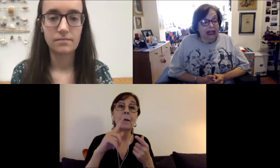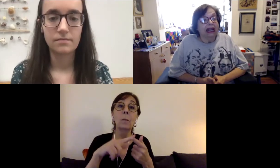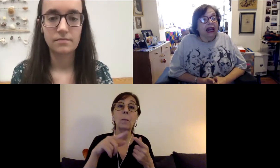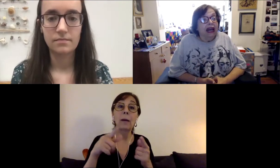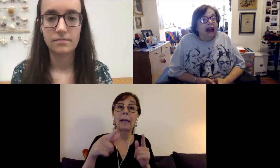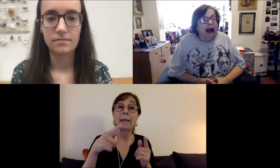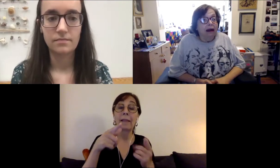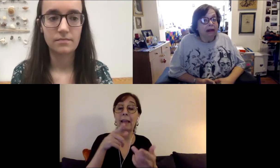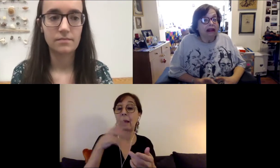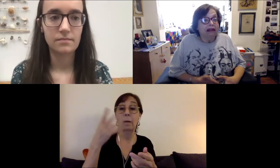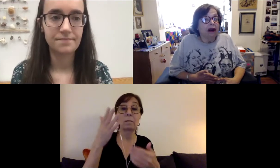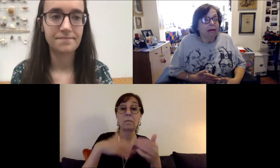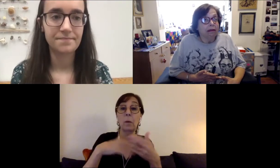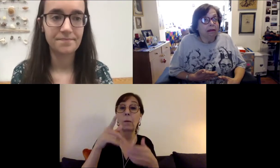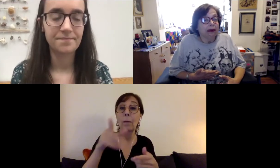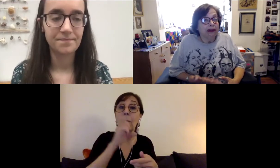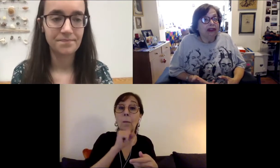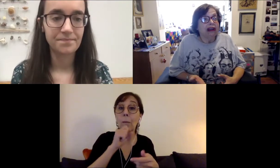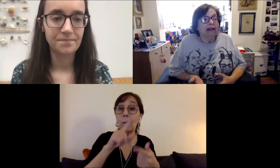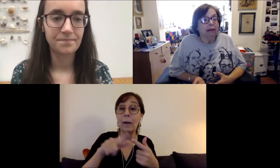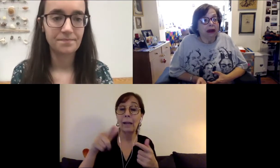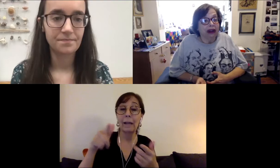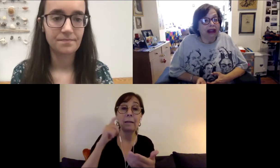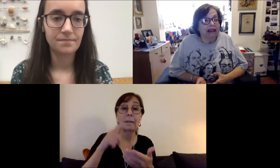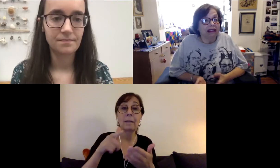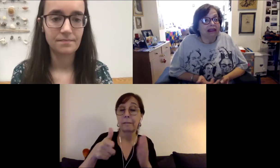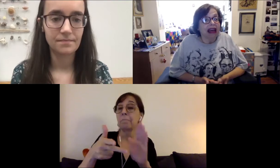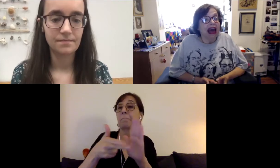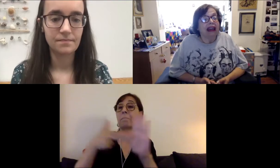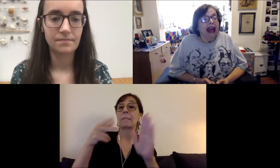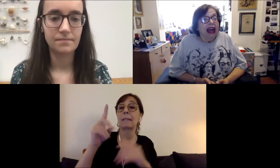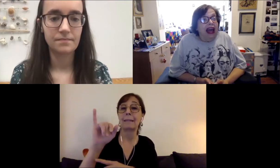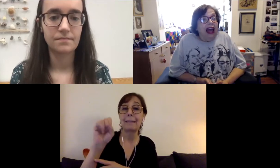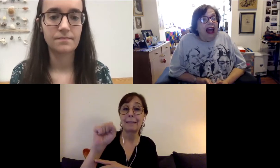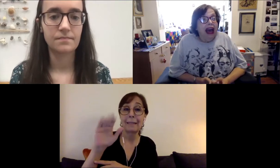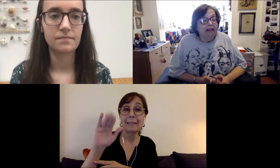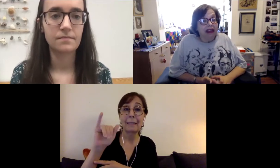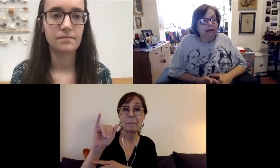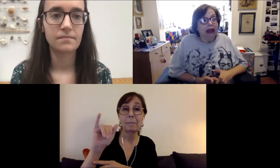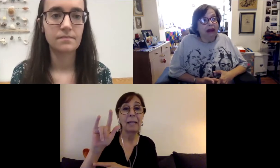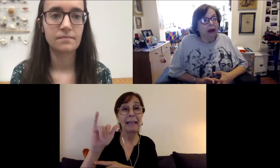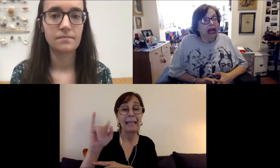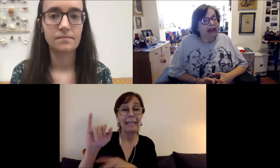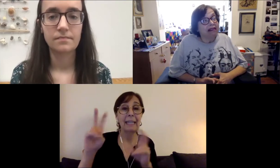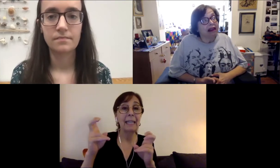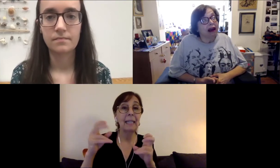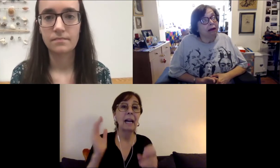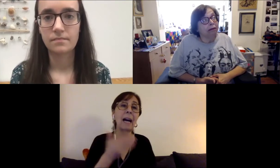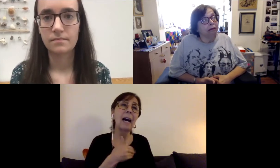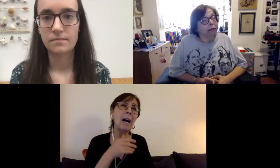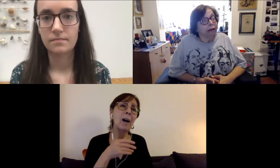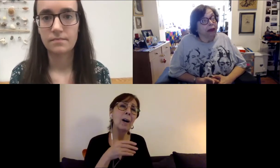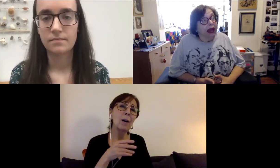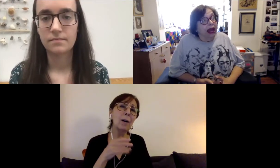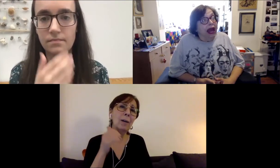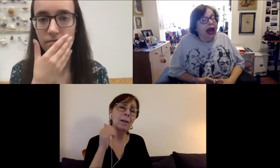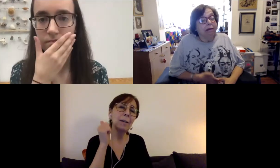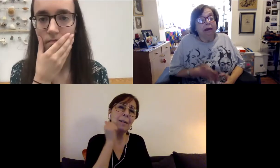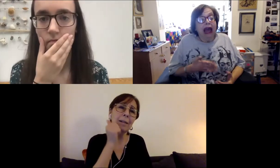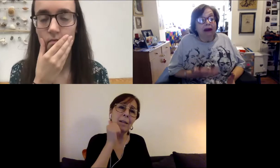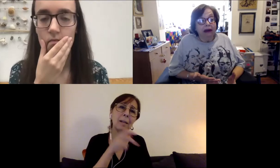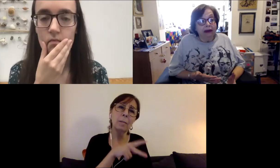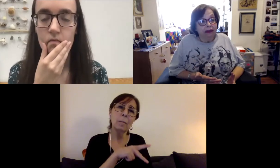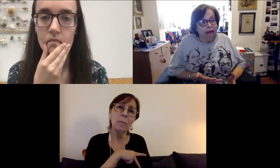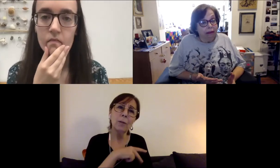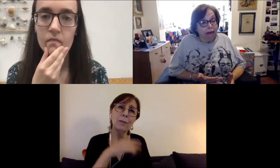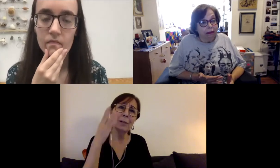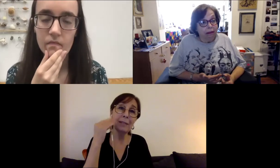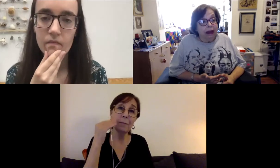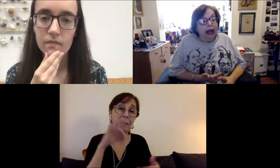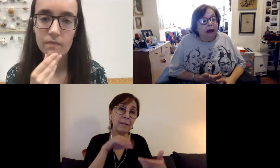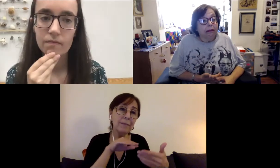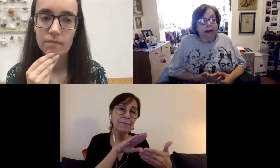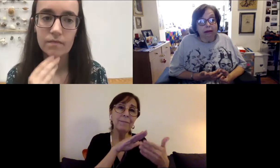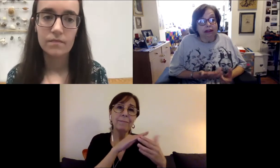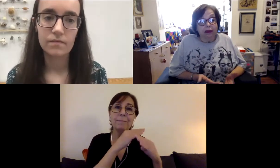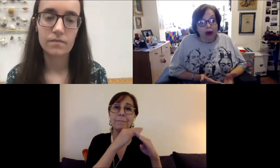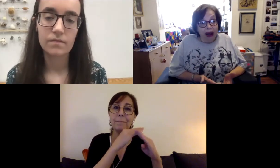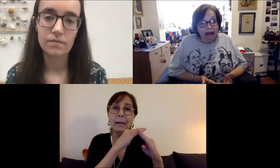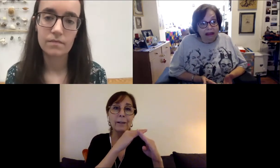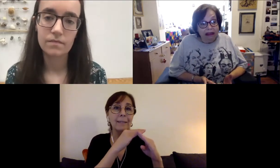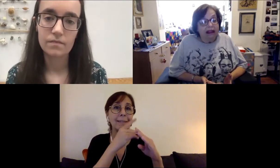if our personal experiences that have in many ways had barriers put before us